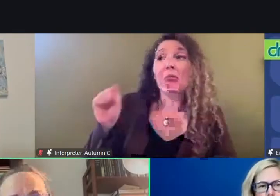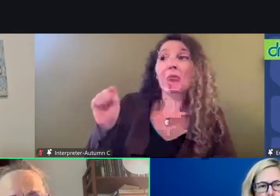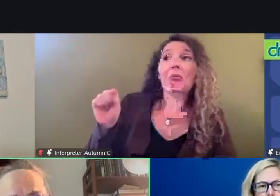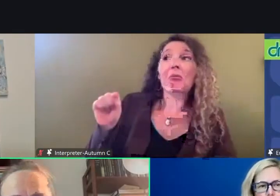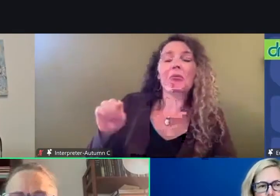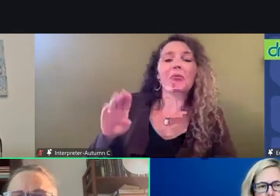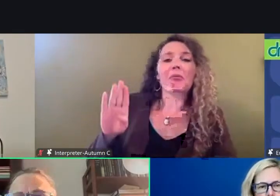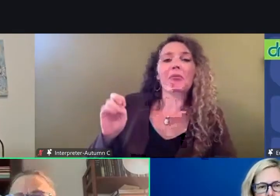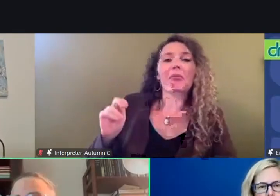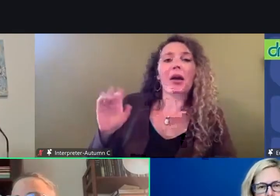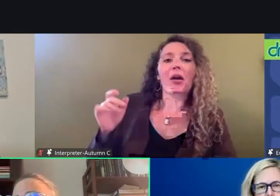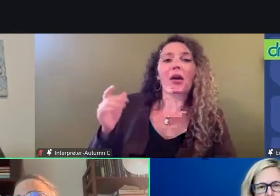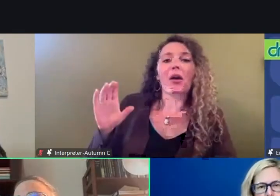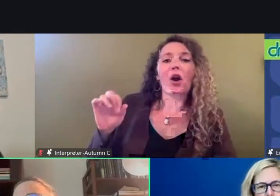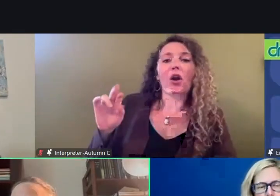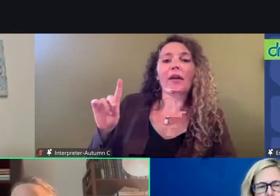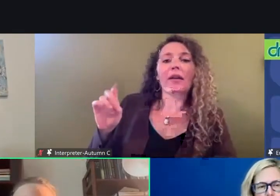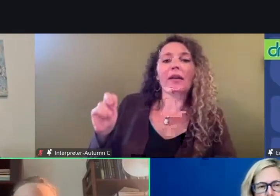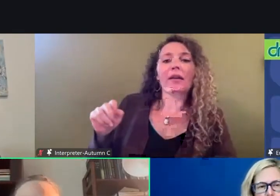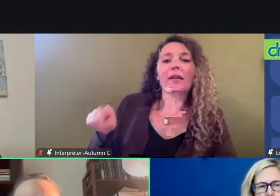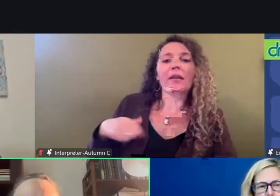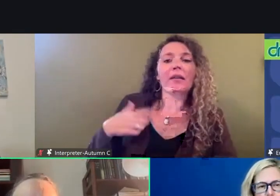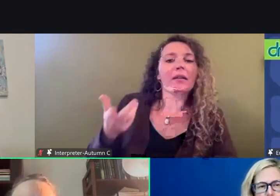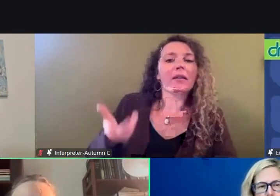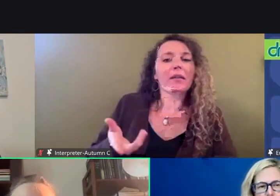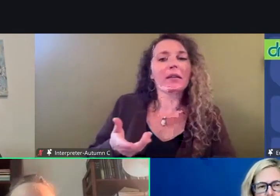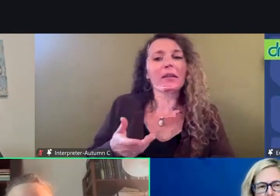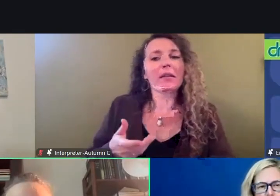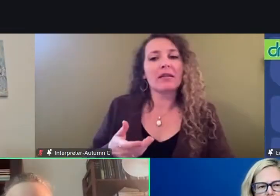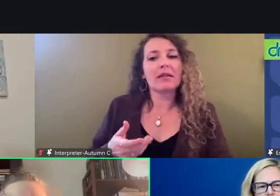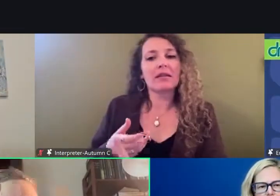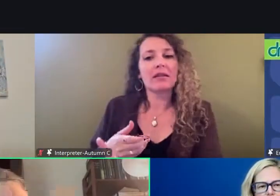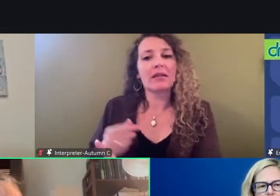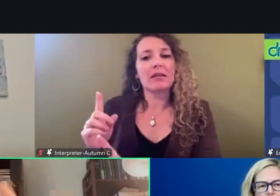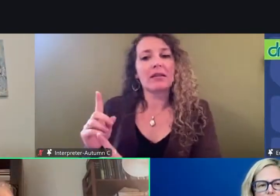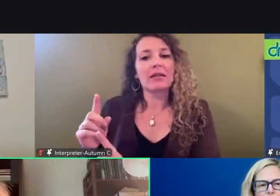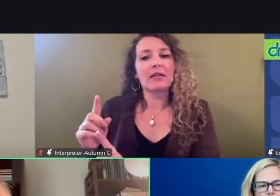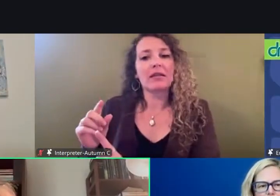gave her a pitch. He said he went like this and then pushed and then then someone pushed me,